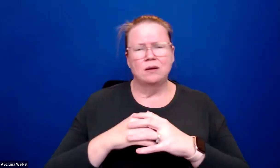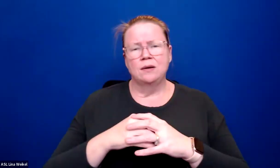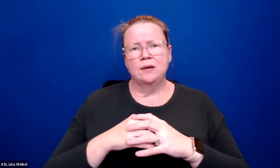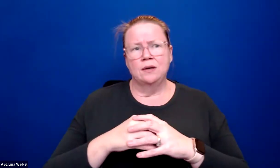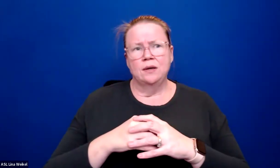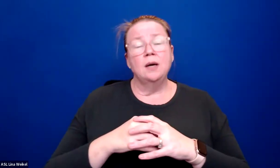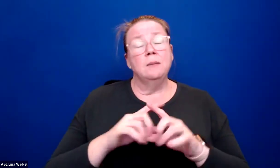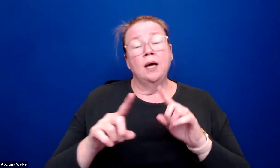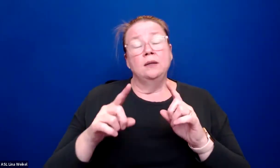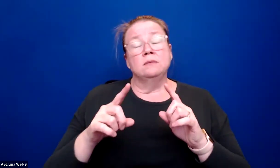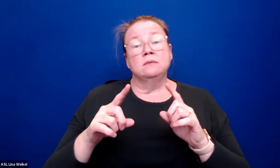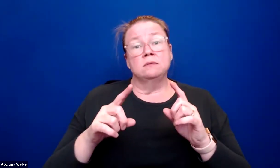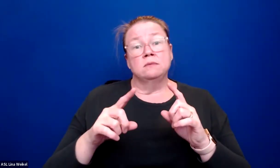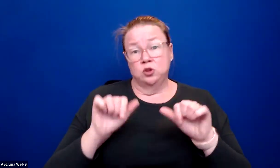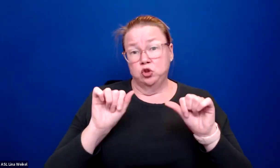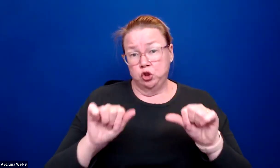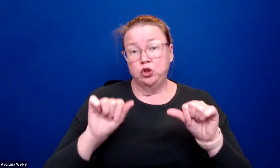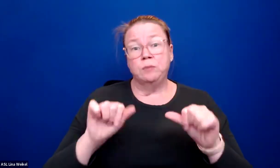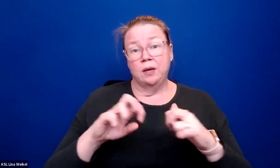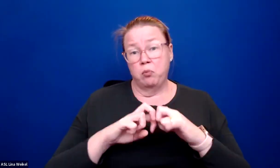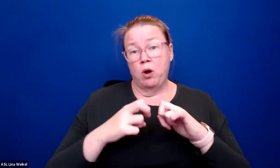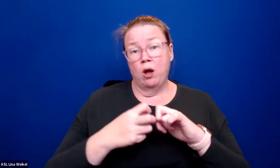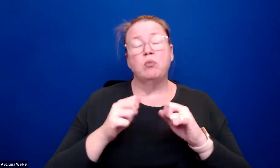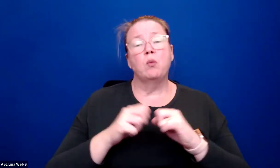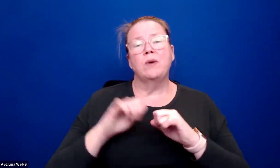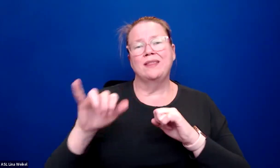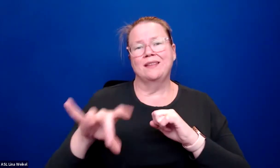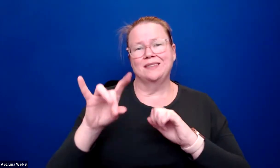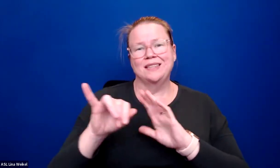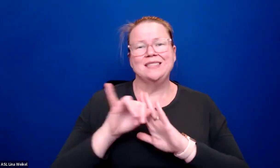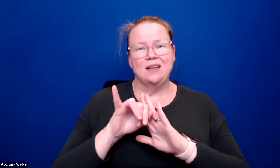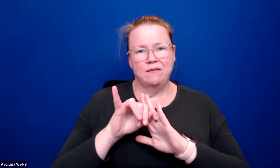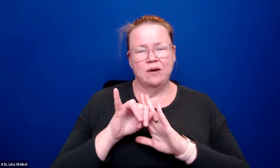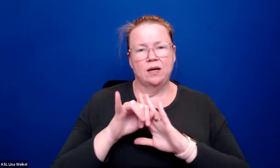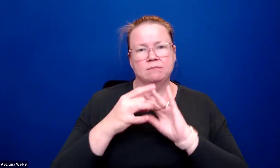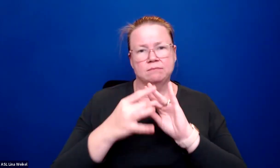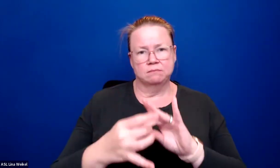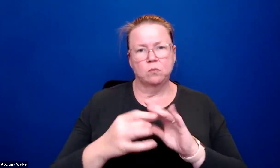Elissa w/ APRIL: But you know just it could be an issue with identifying with Elissa w/ APRIL: with people